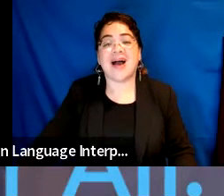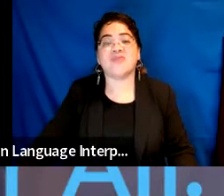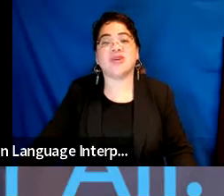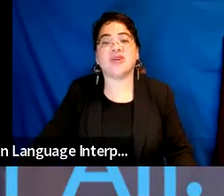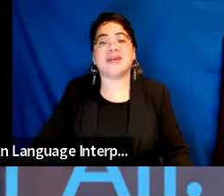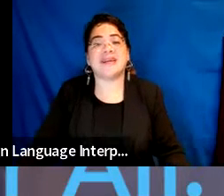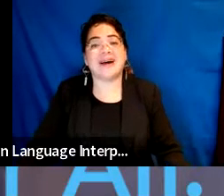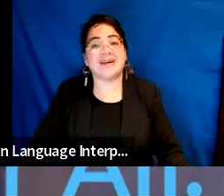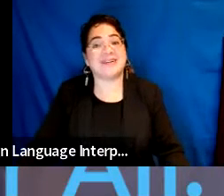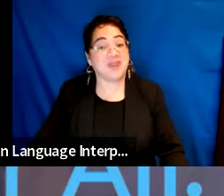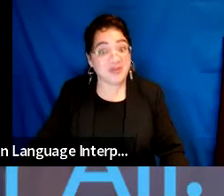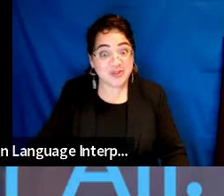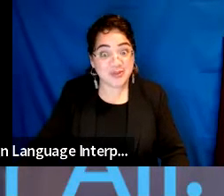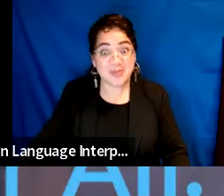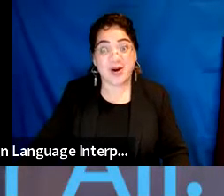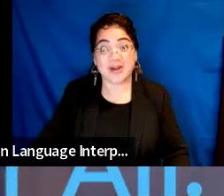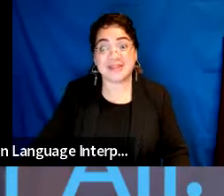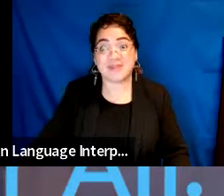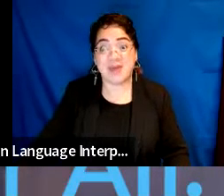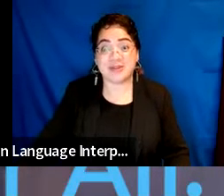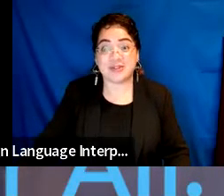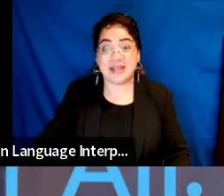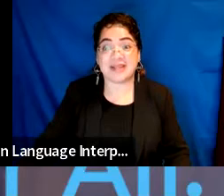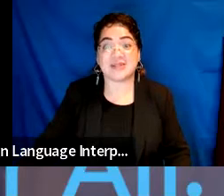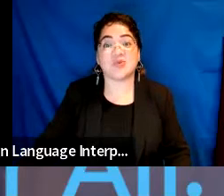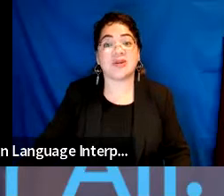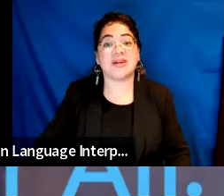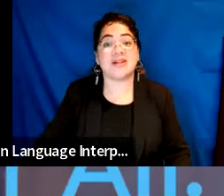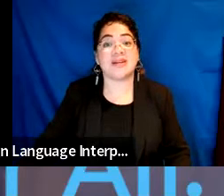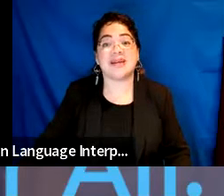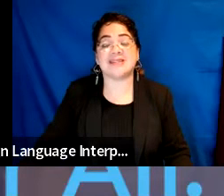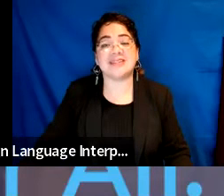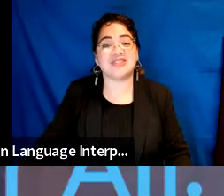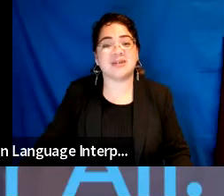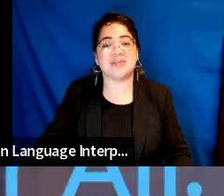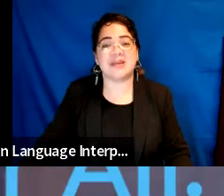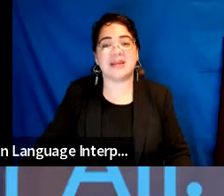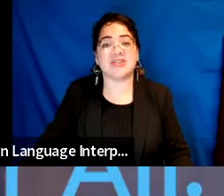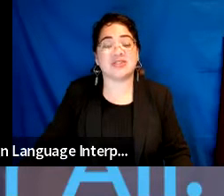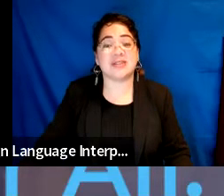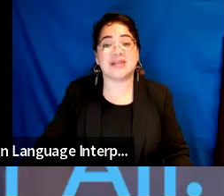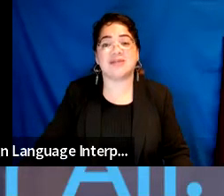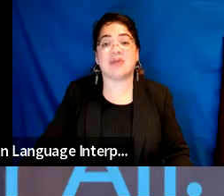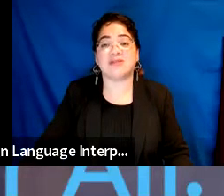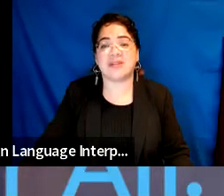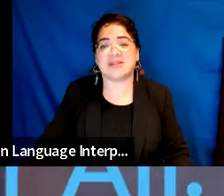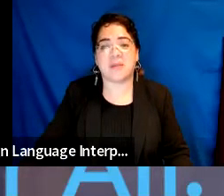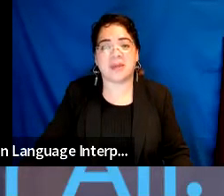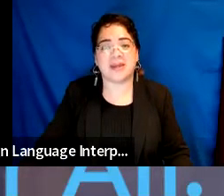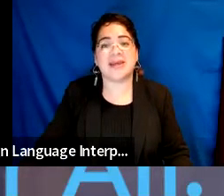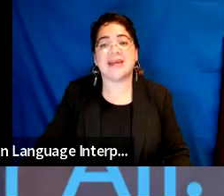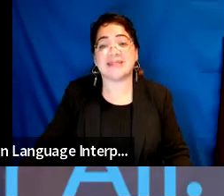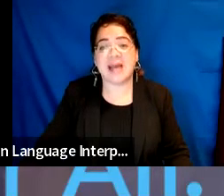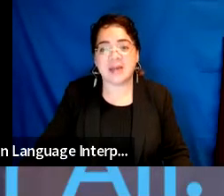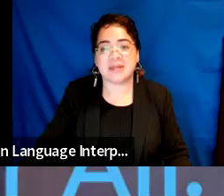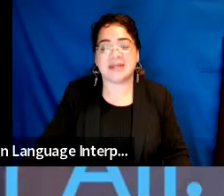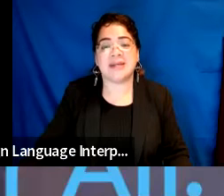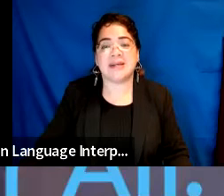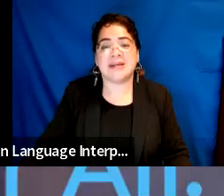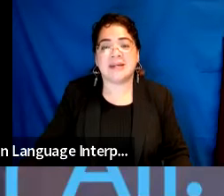Sign Language Interpreter | Paola Morales del Castillo, they: I'm really uh grateful to be part of this panel today. It's really such a interesting and relevant topic. It's timely.